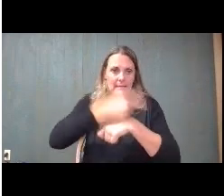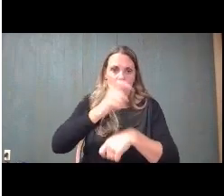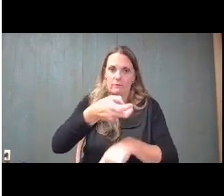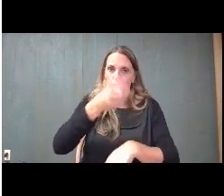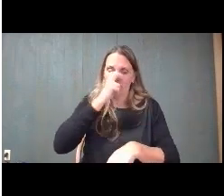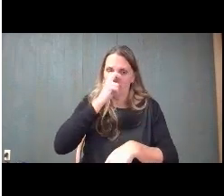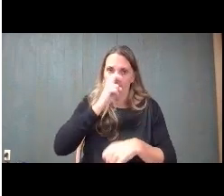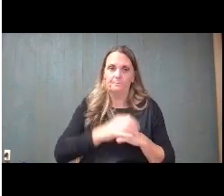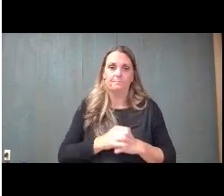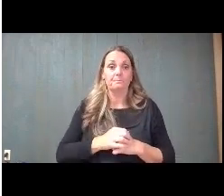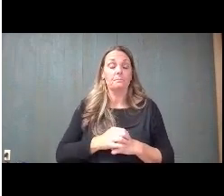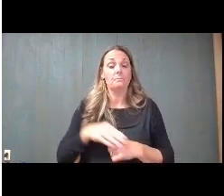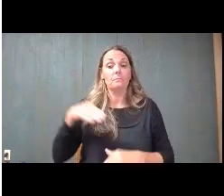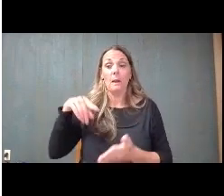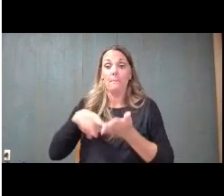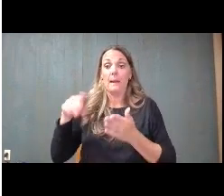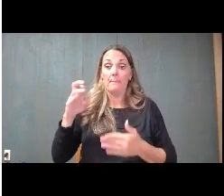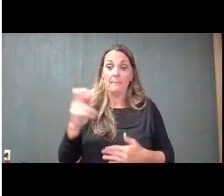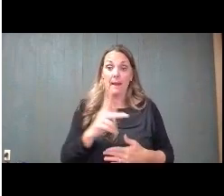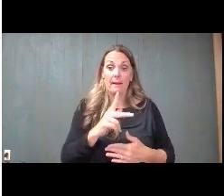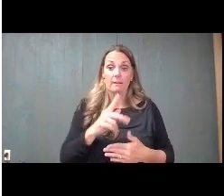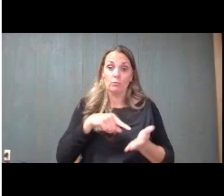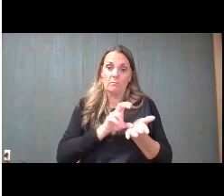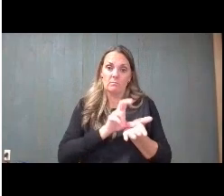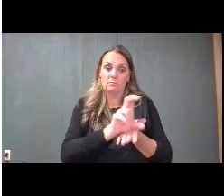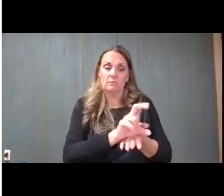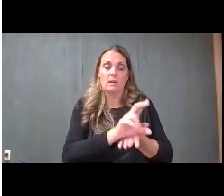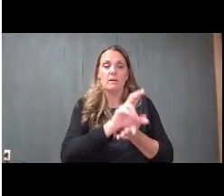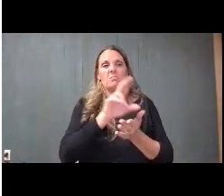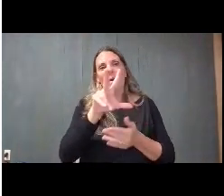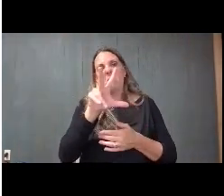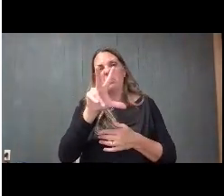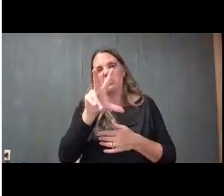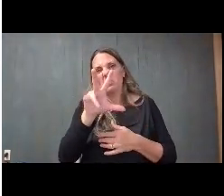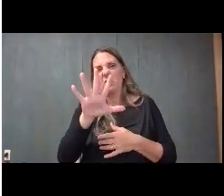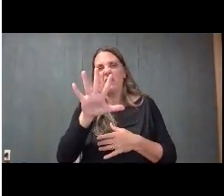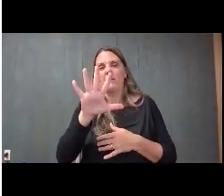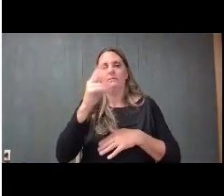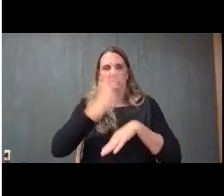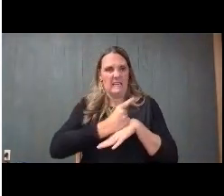Reimbursement is typically provided within 35 days upon receipt of the claim.